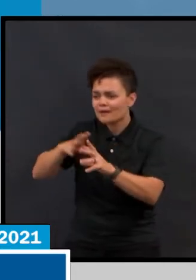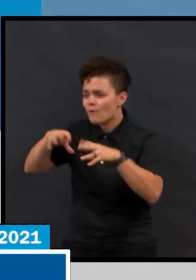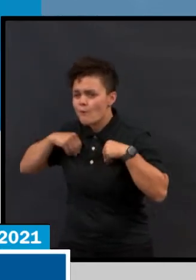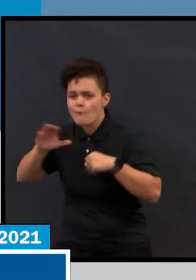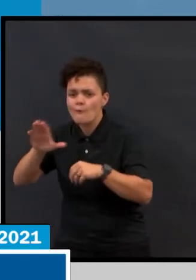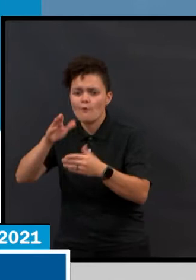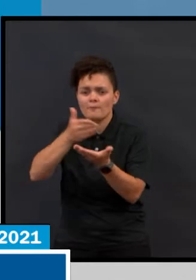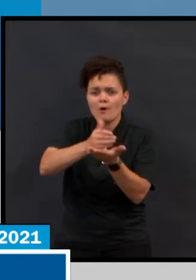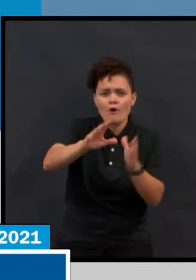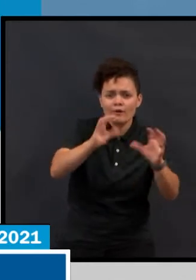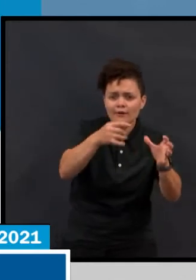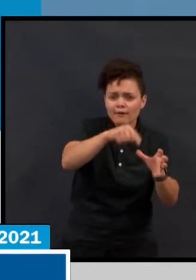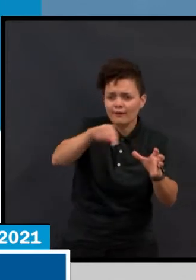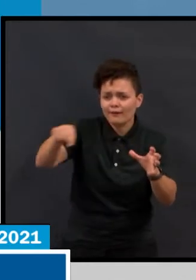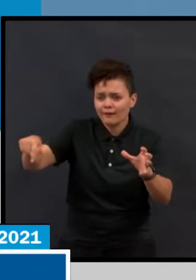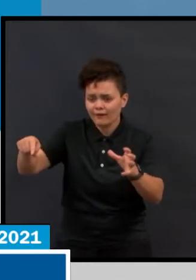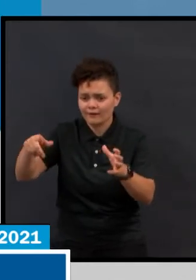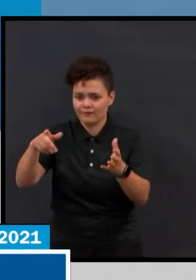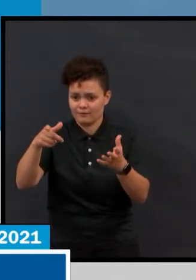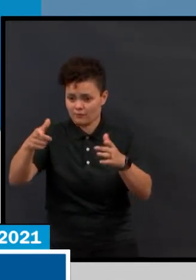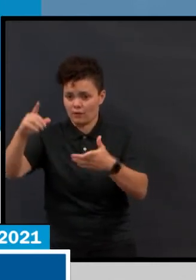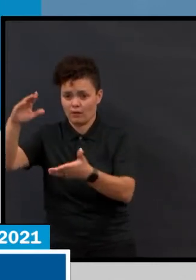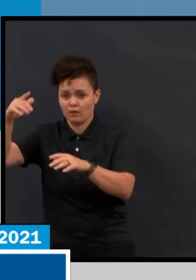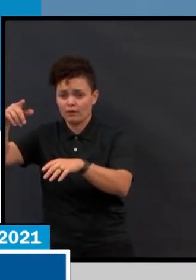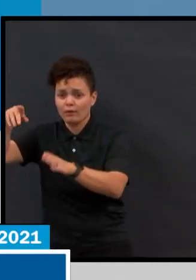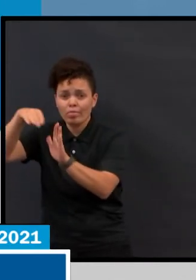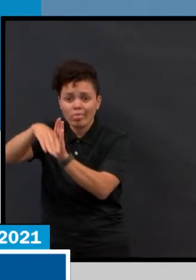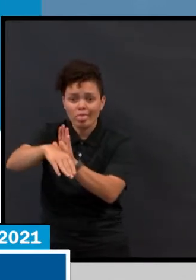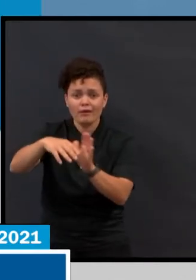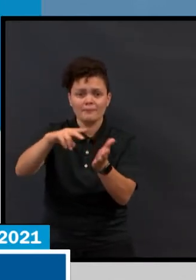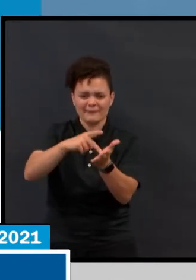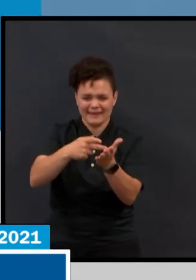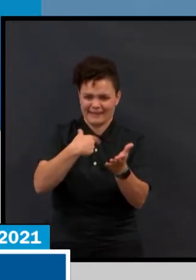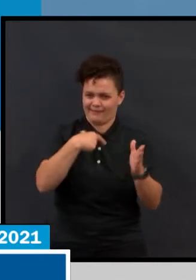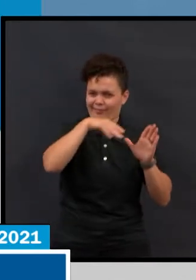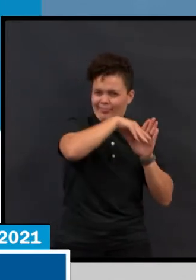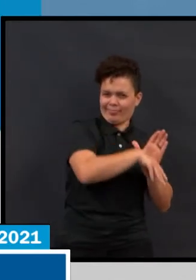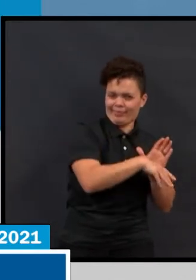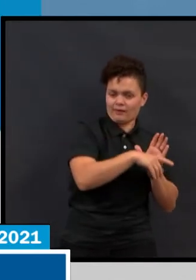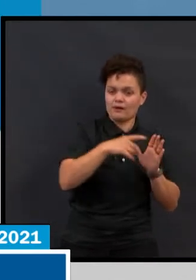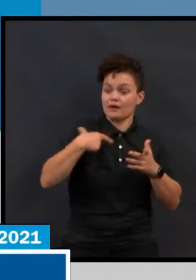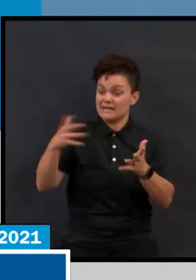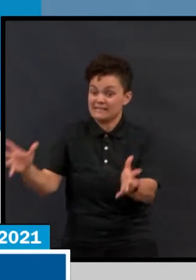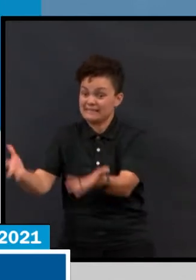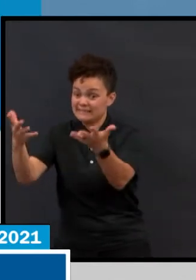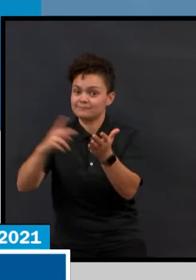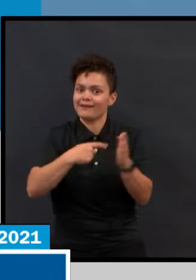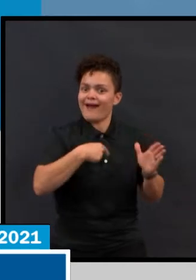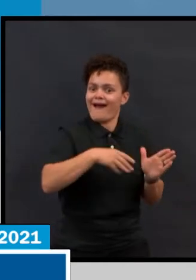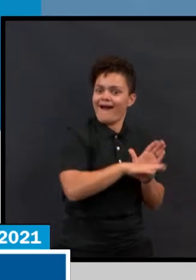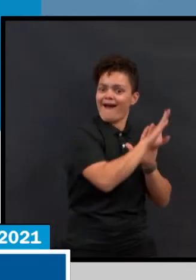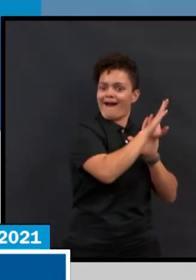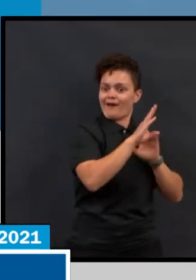our our our [ __ ] becomes in terms of helping us withstand the volatility of the economy so